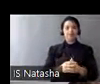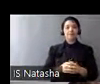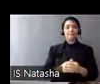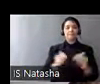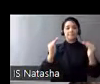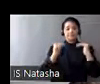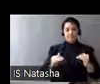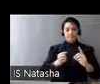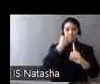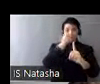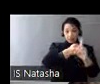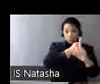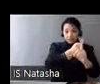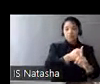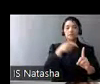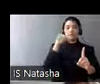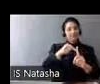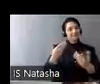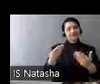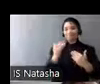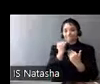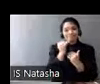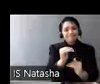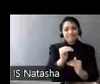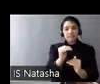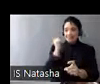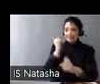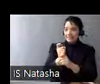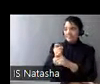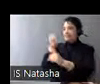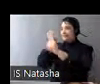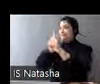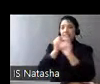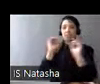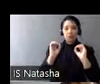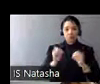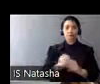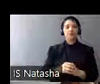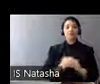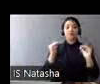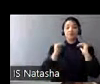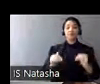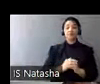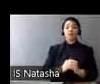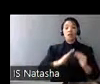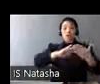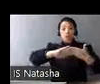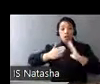Advocacy is limited and difficulties to engage with. Need for qualitative data.